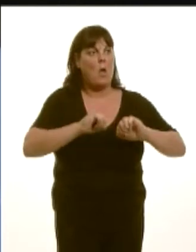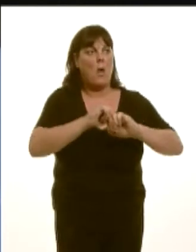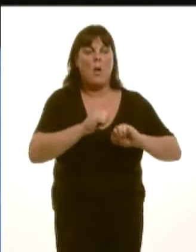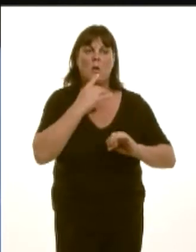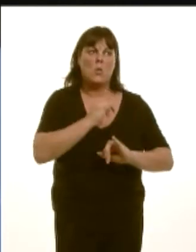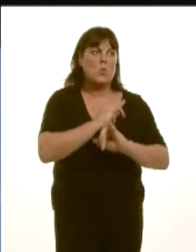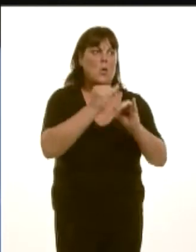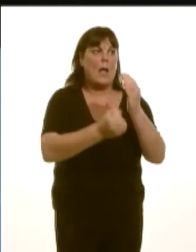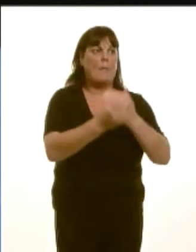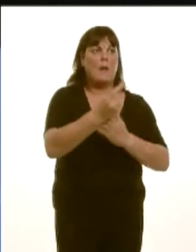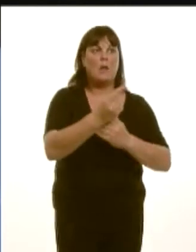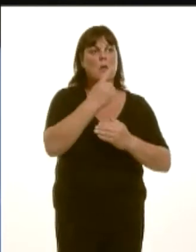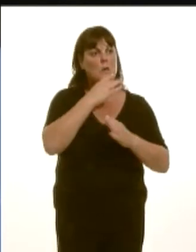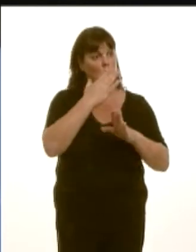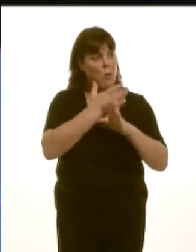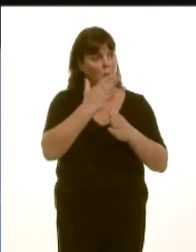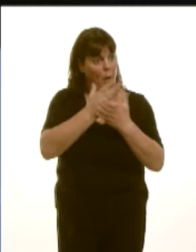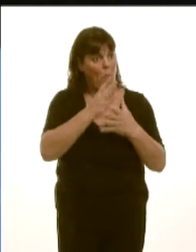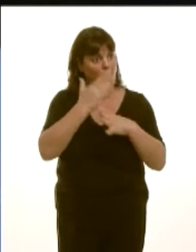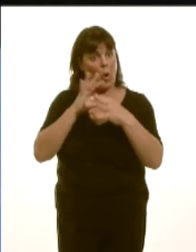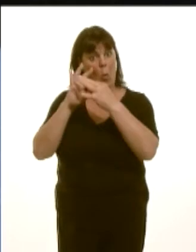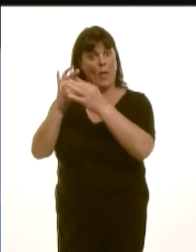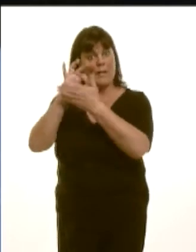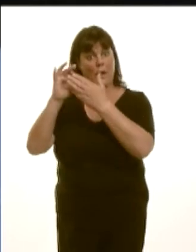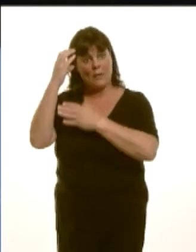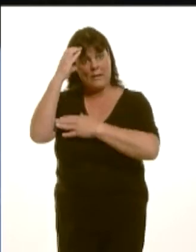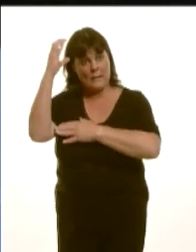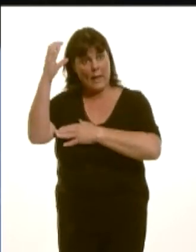with local authorities, which, as Ann Jones so eloquently said earlier, are not being